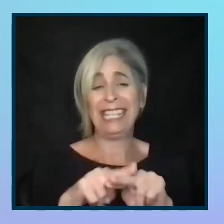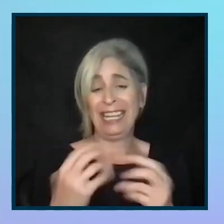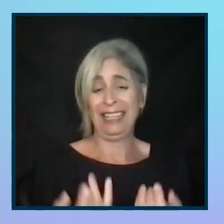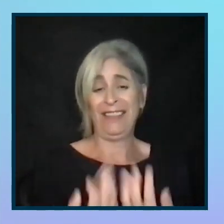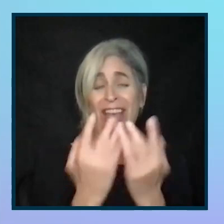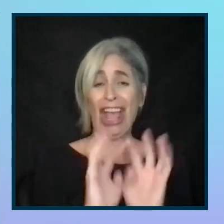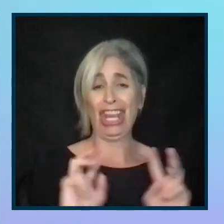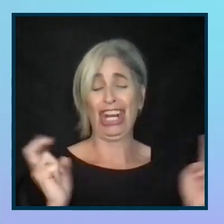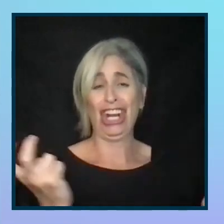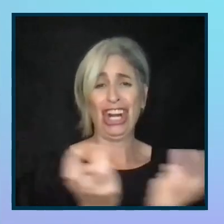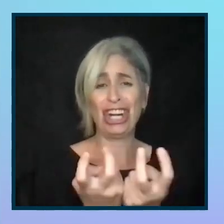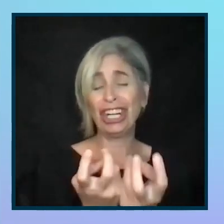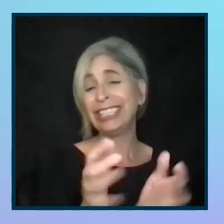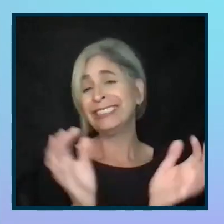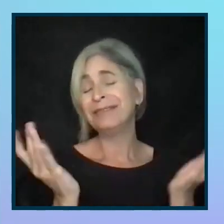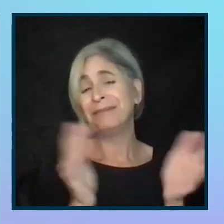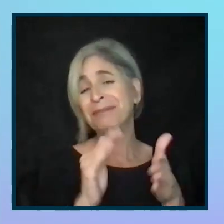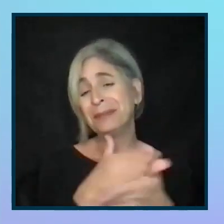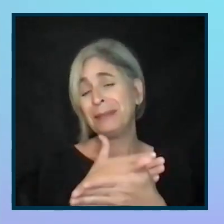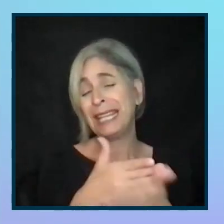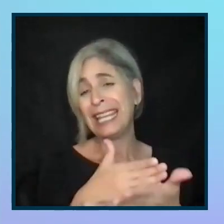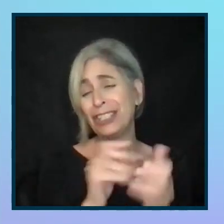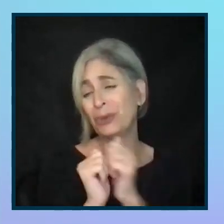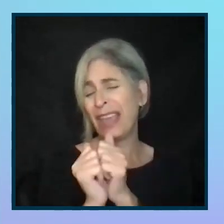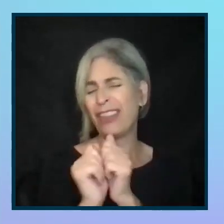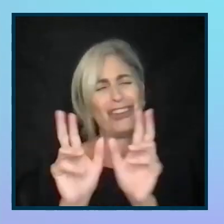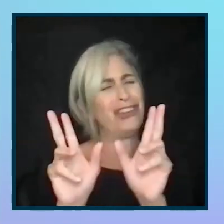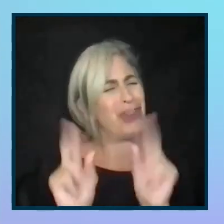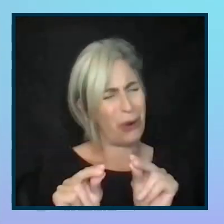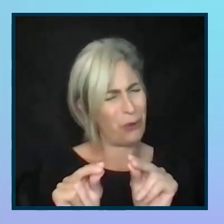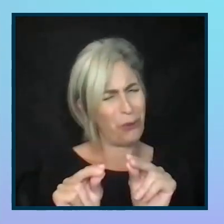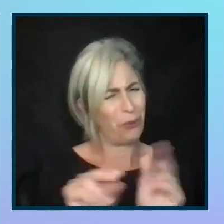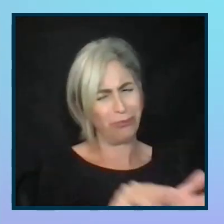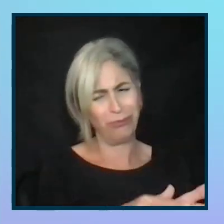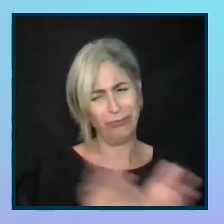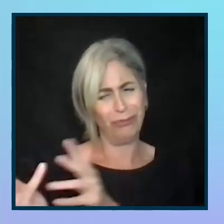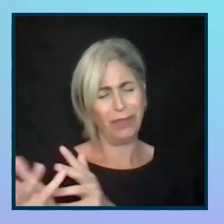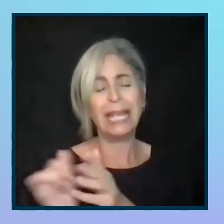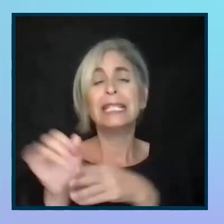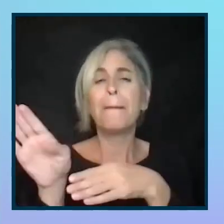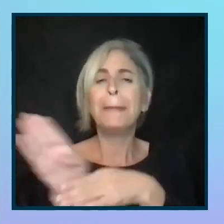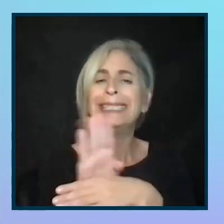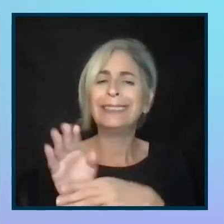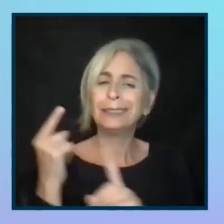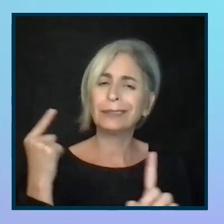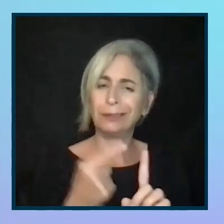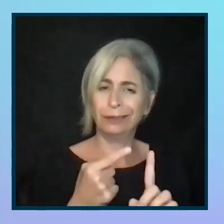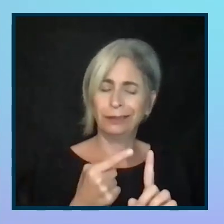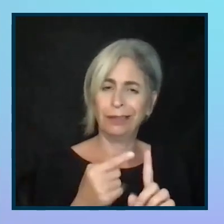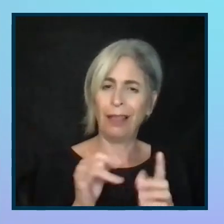It's just part of the way we do business. And so I think that's a critical part